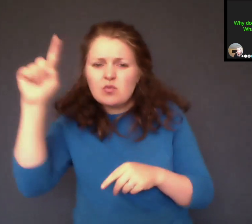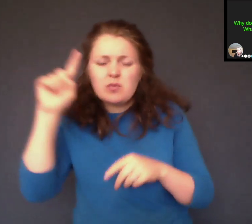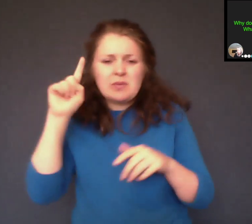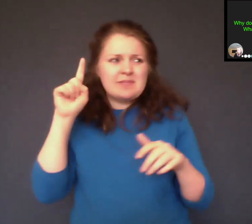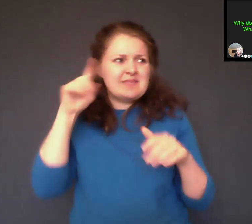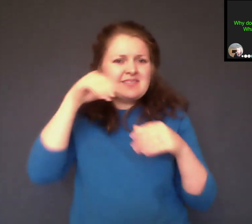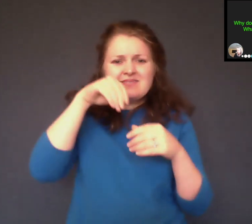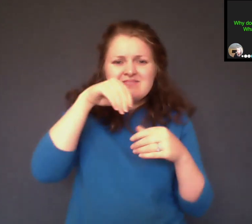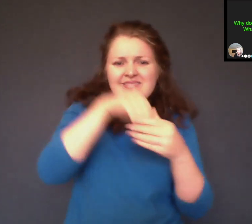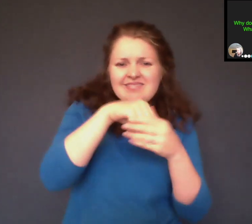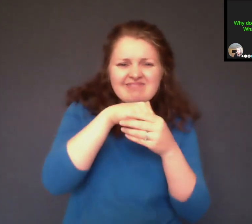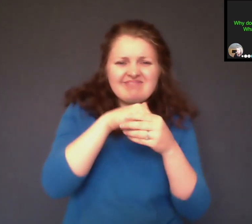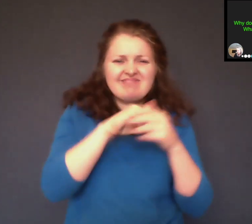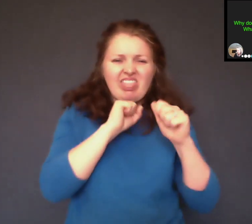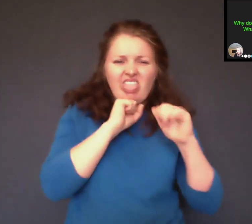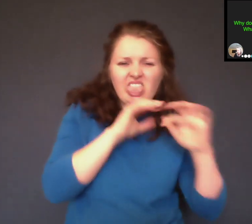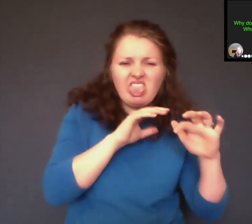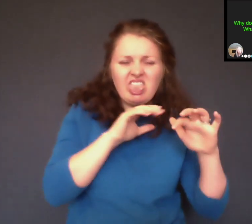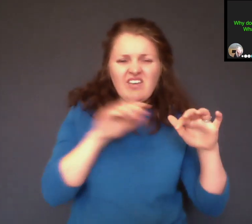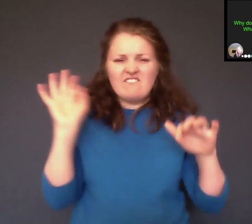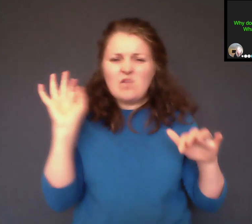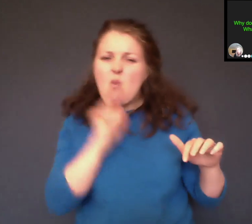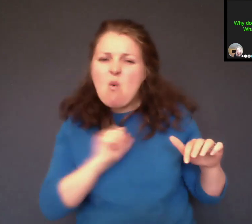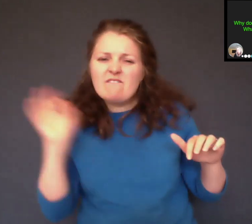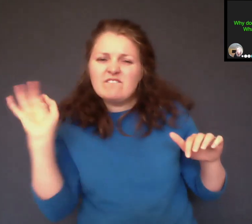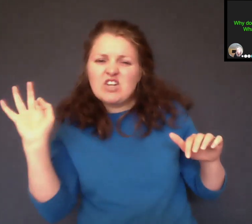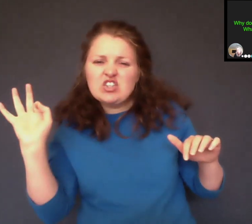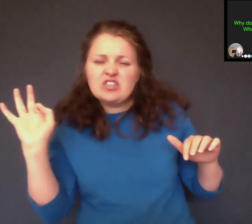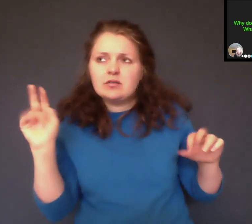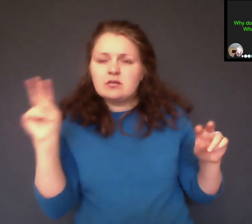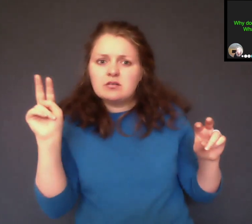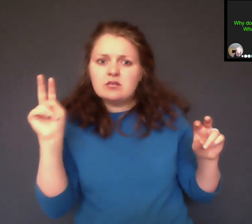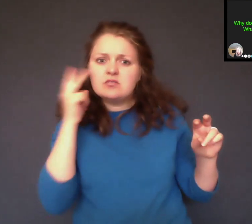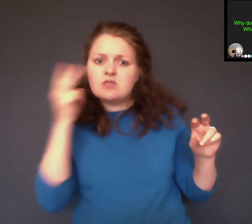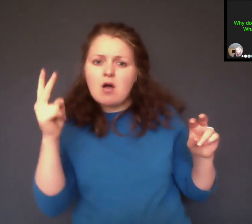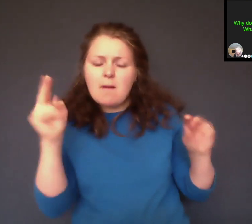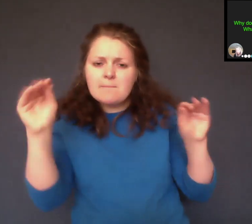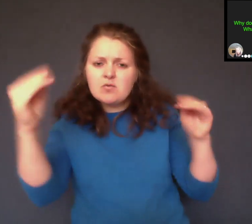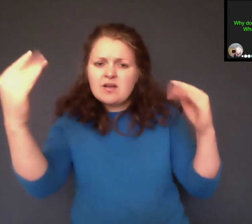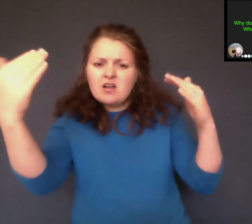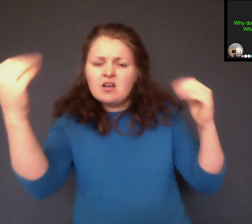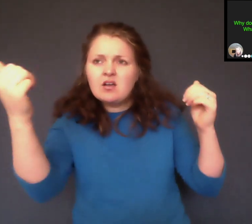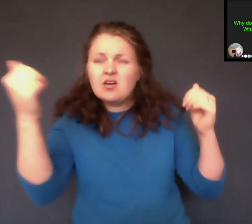wasn't that a fluttering motion he saw now out of the corner of his eye hood he said squinting try